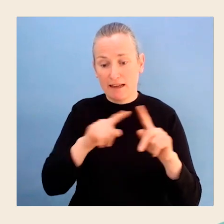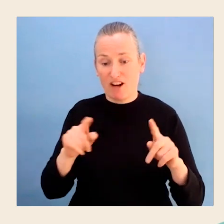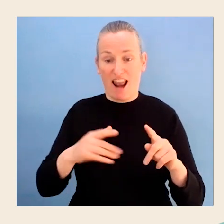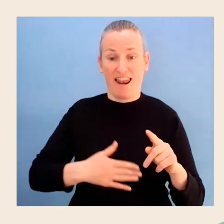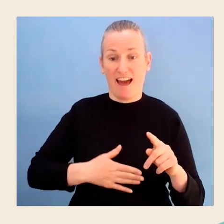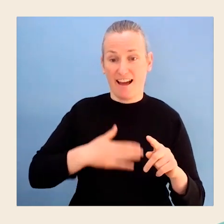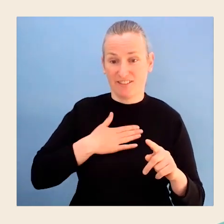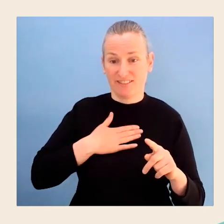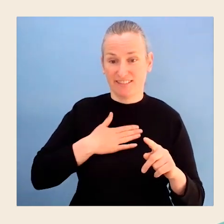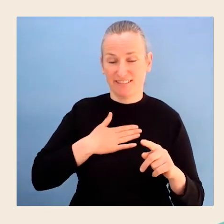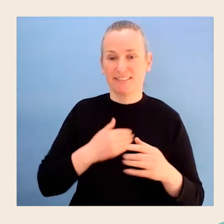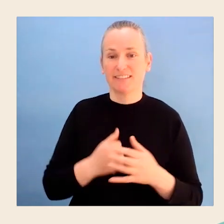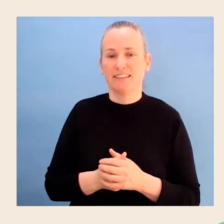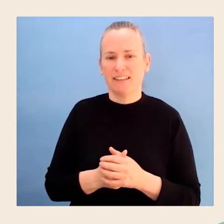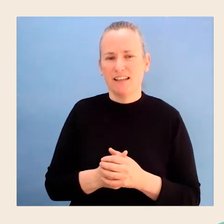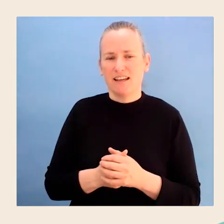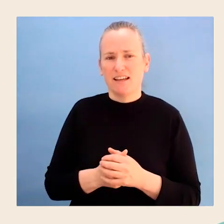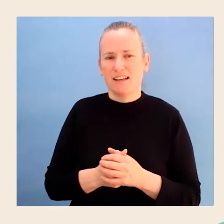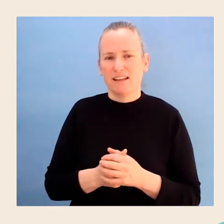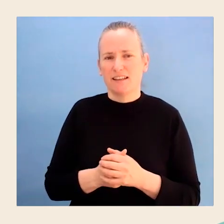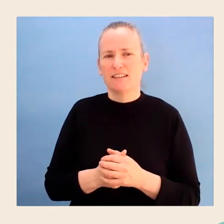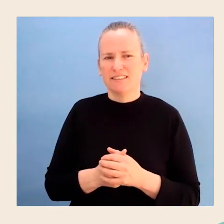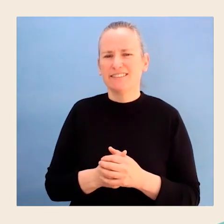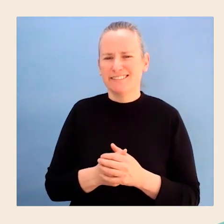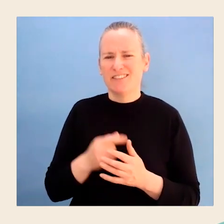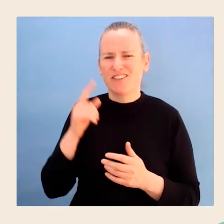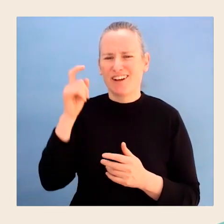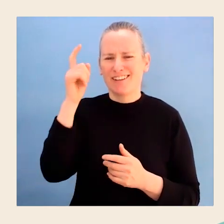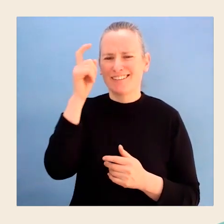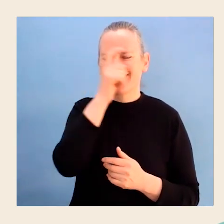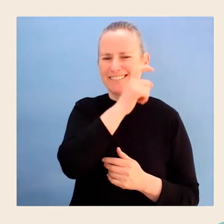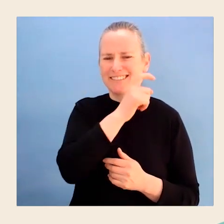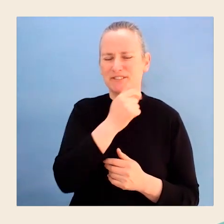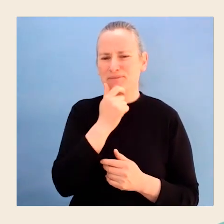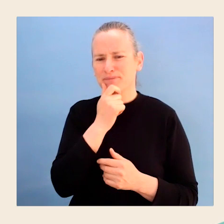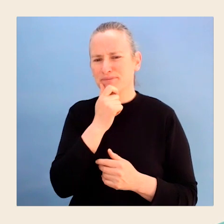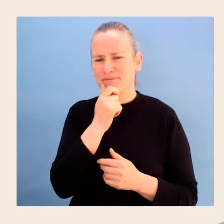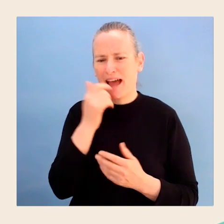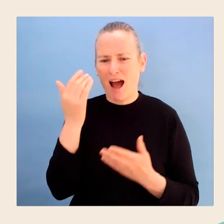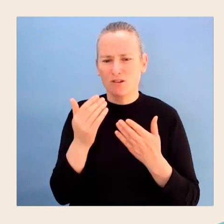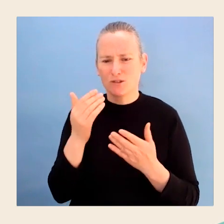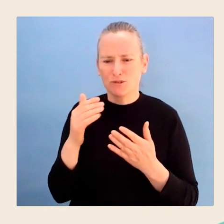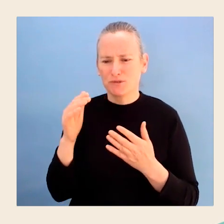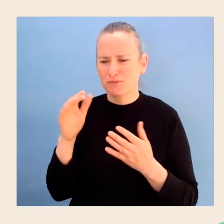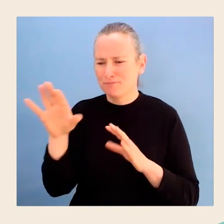So it was due to be a very difficult anthology to characterise